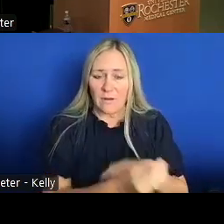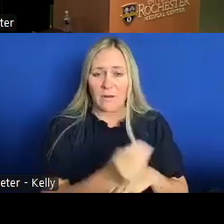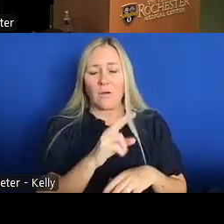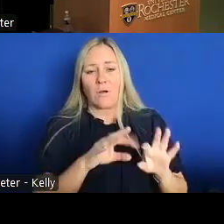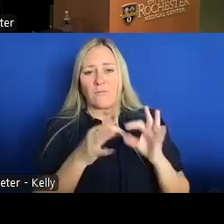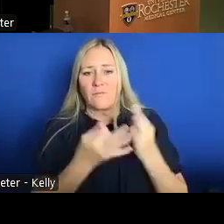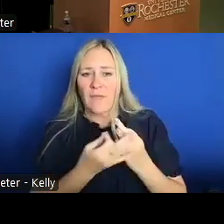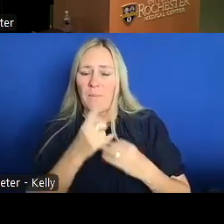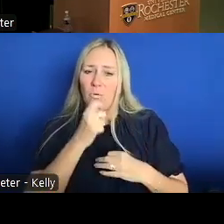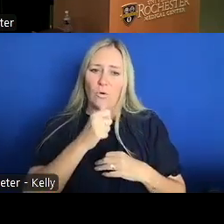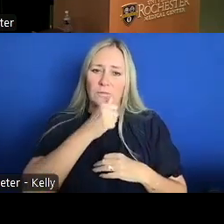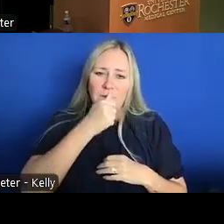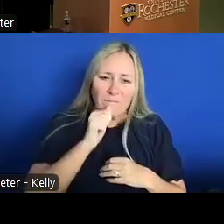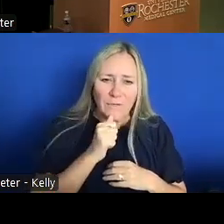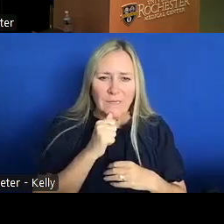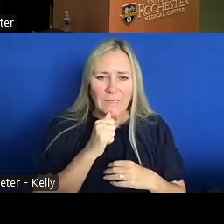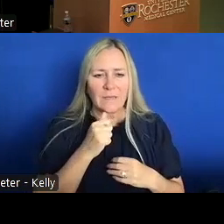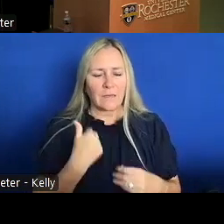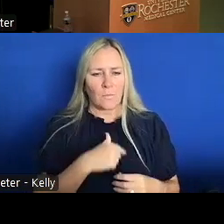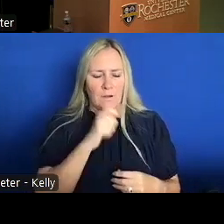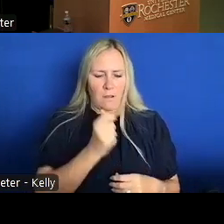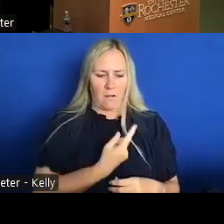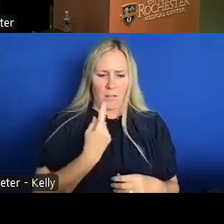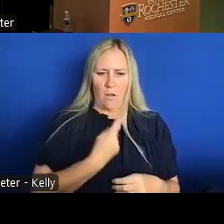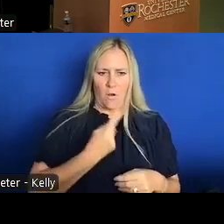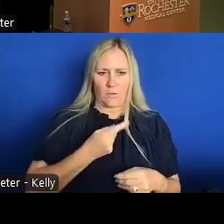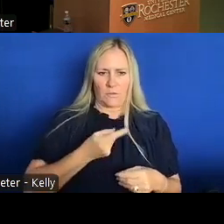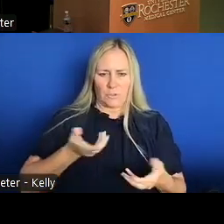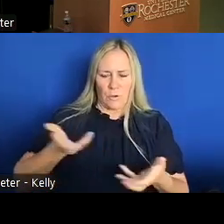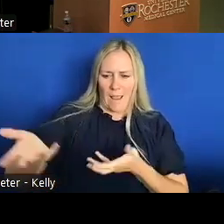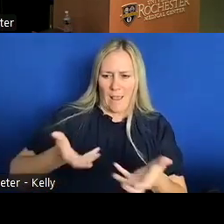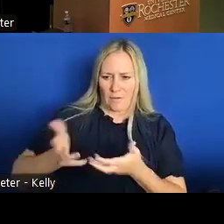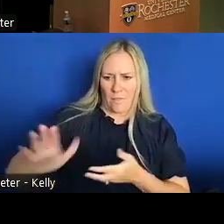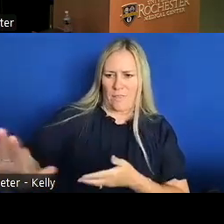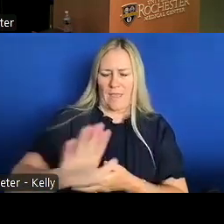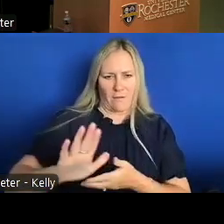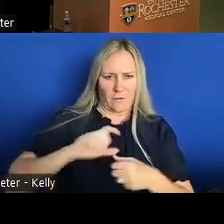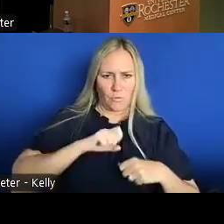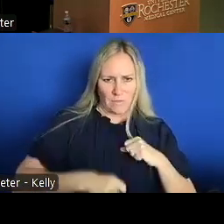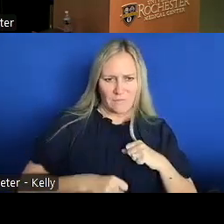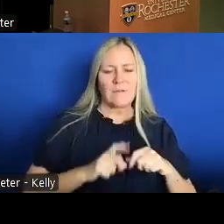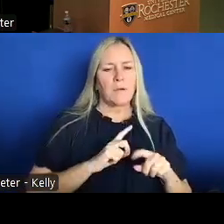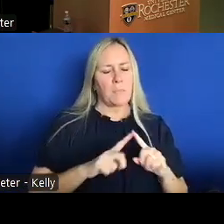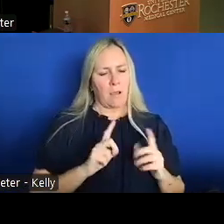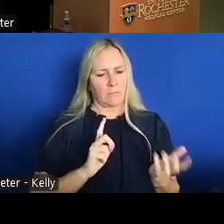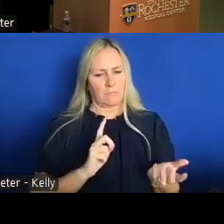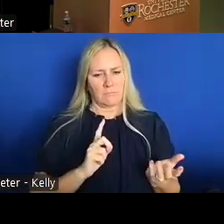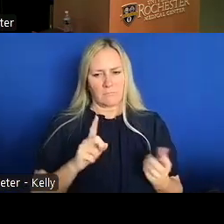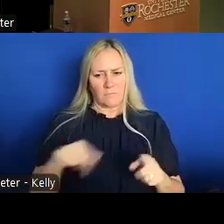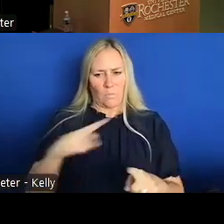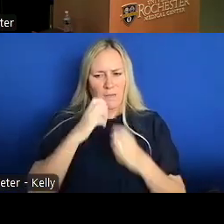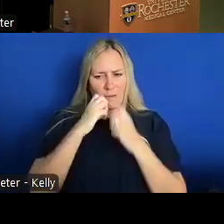we're not on our own to handle our own grief at the loss of people that we've come to care about